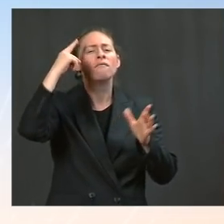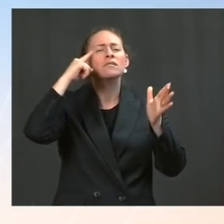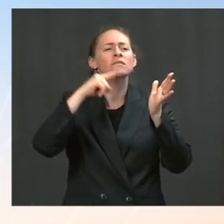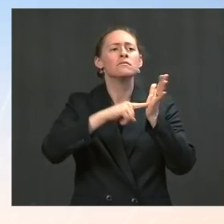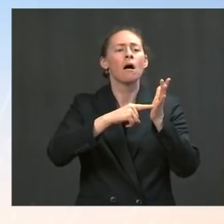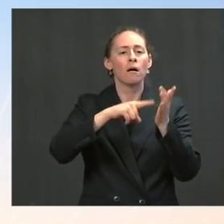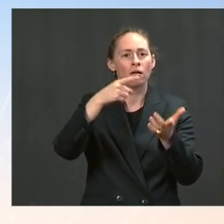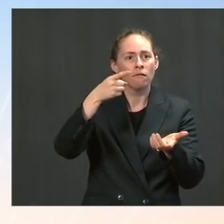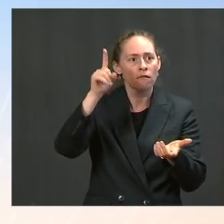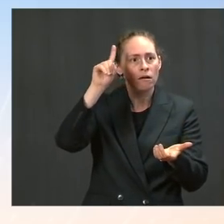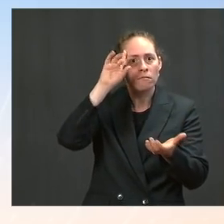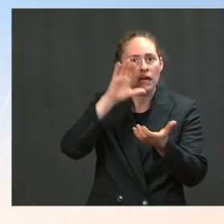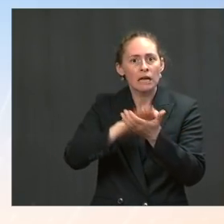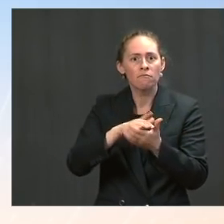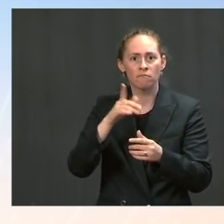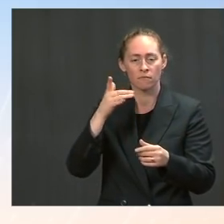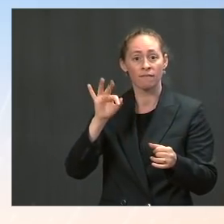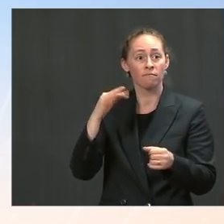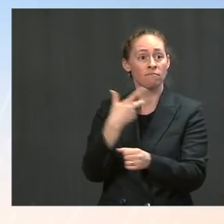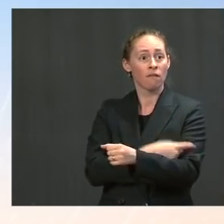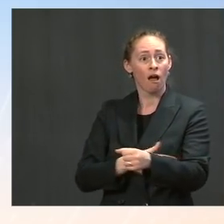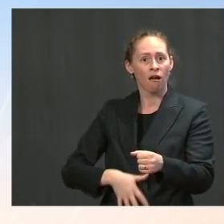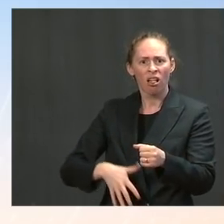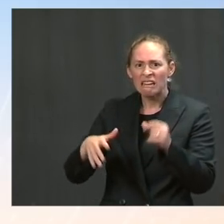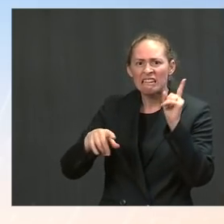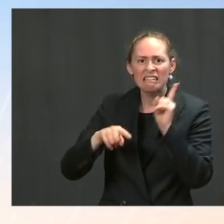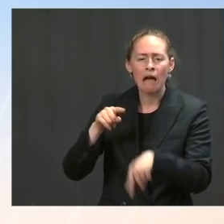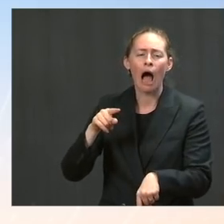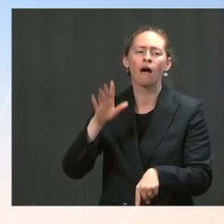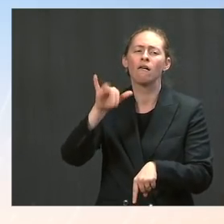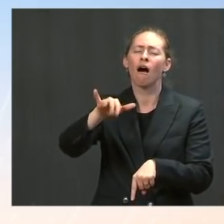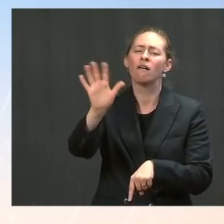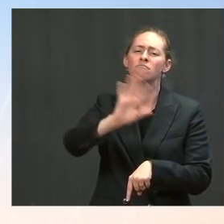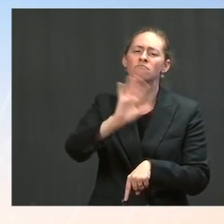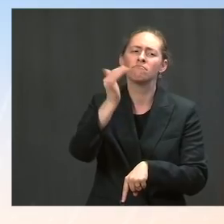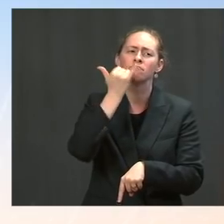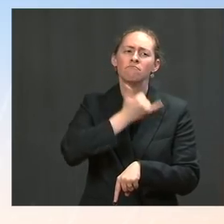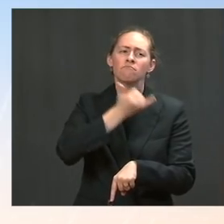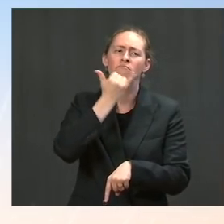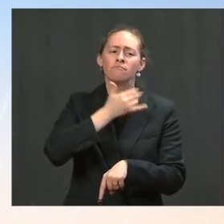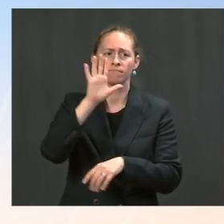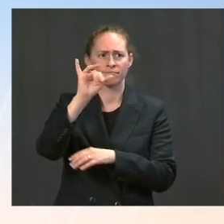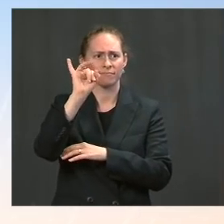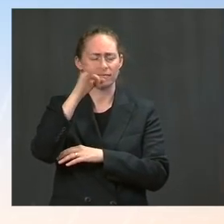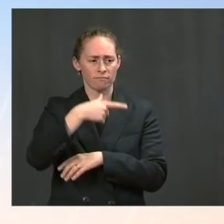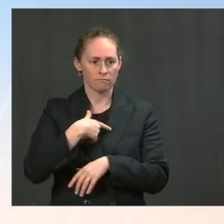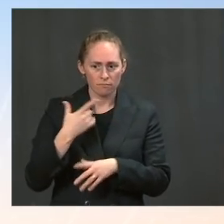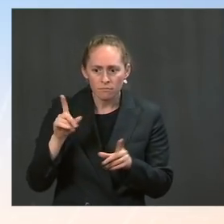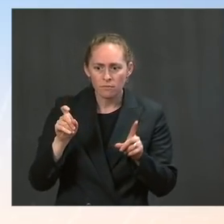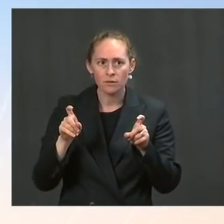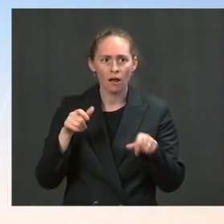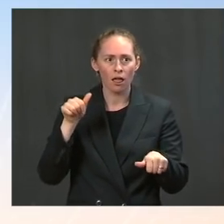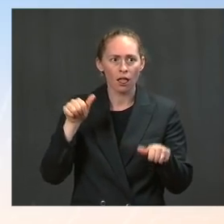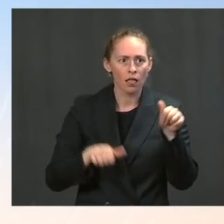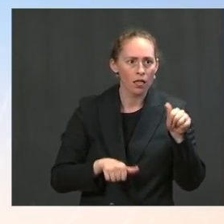which is still traveling around the Internet. If you're a parent, that would give you pause, if you think that is accurate information,